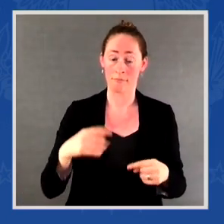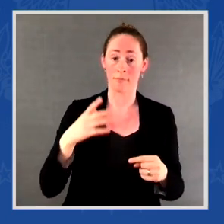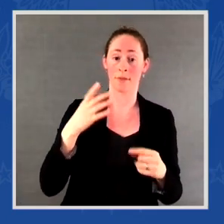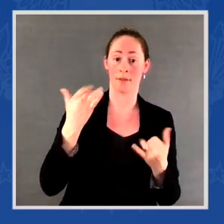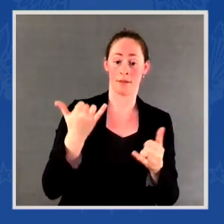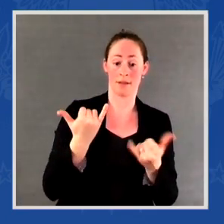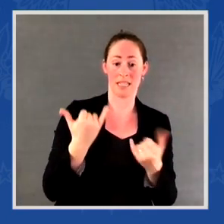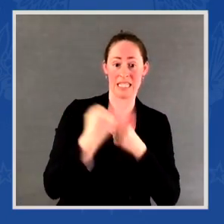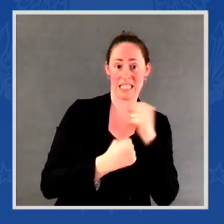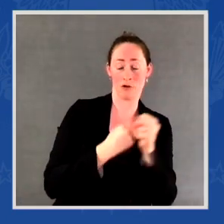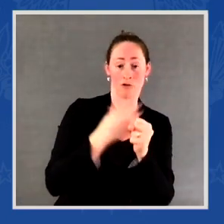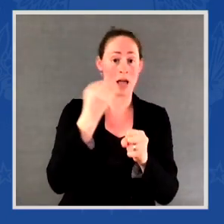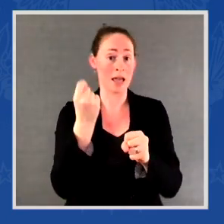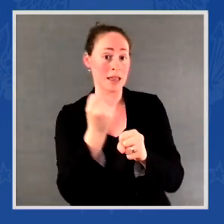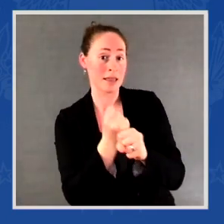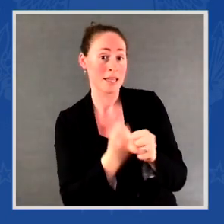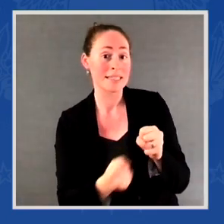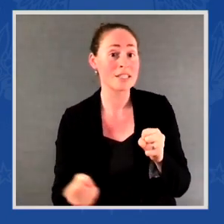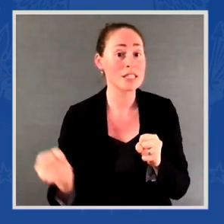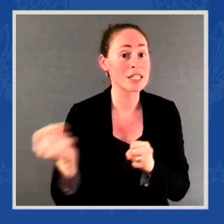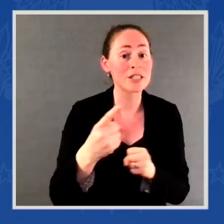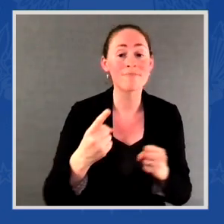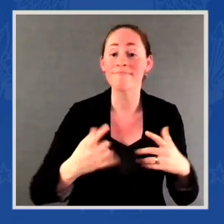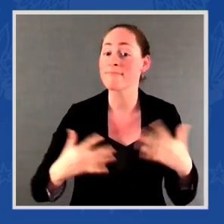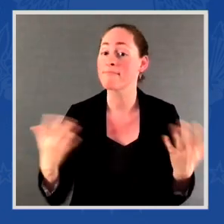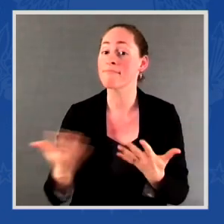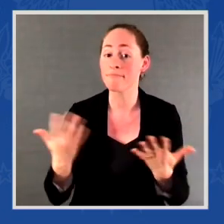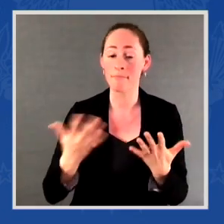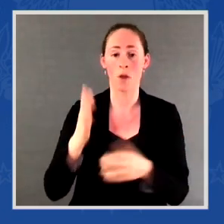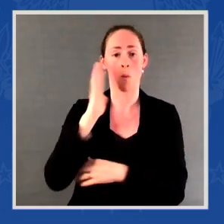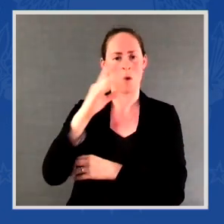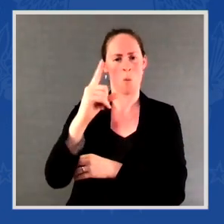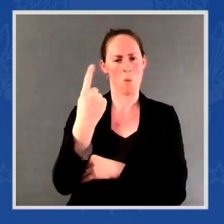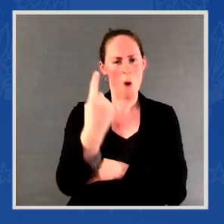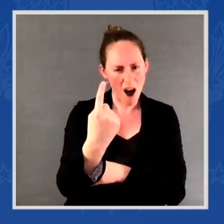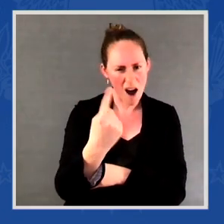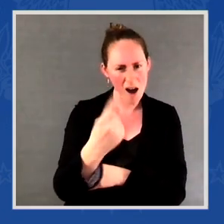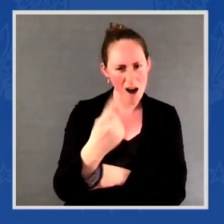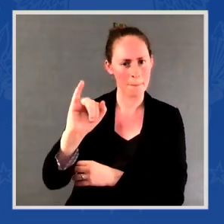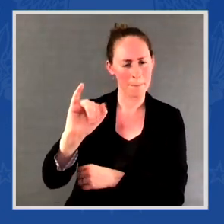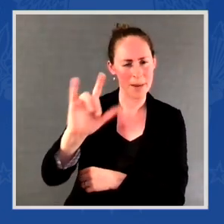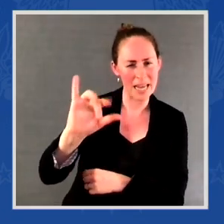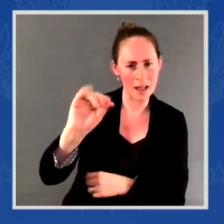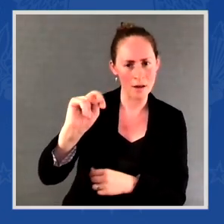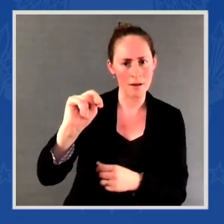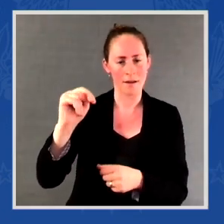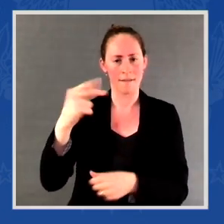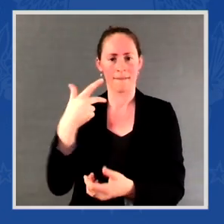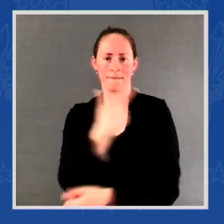is going to provide a billion doses to the rest of the world. A billion doses.